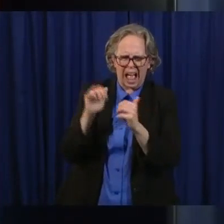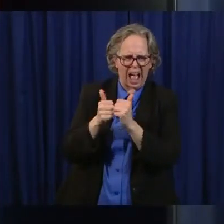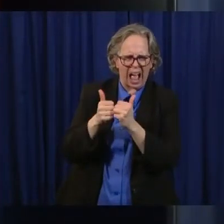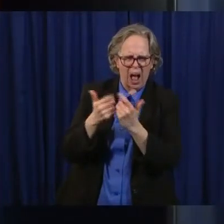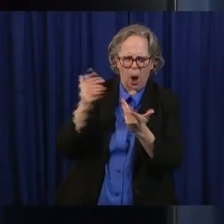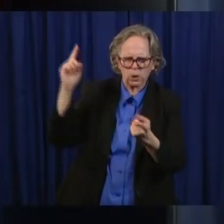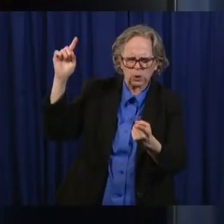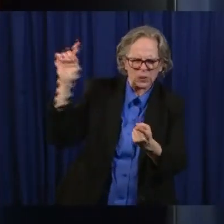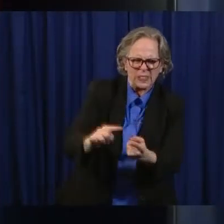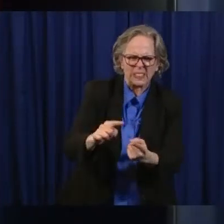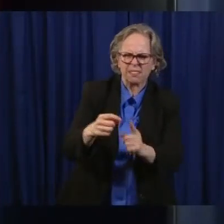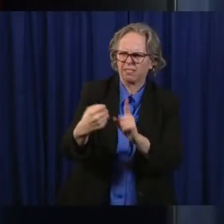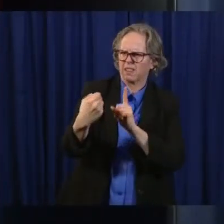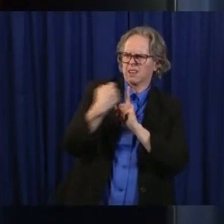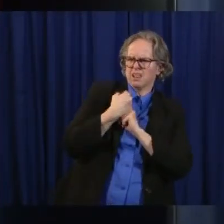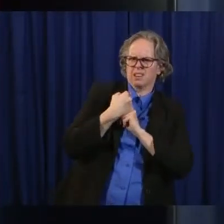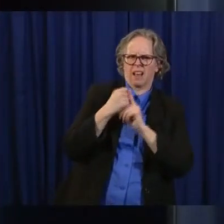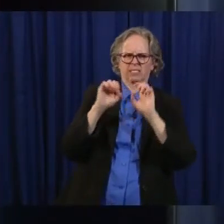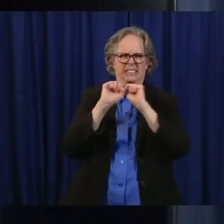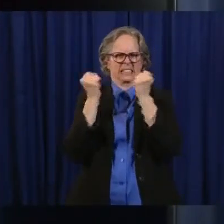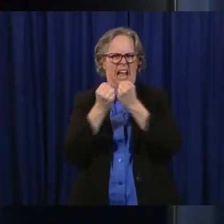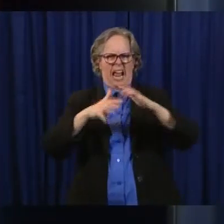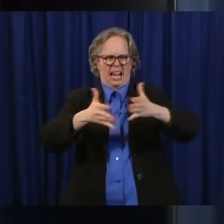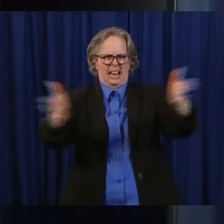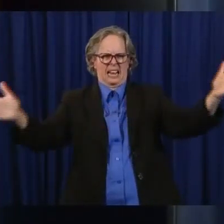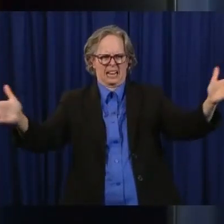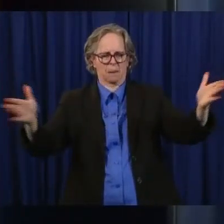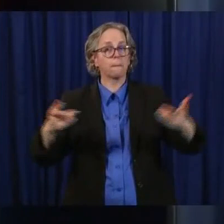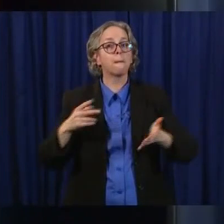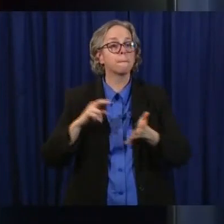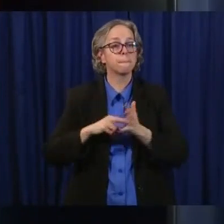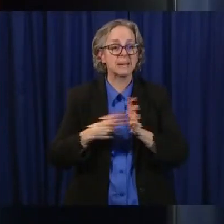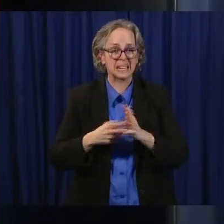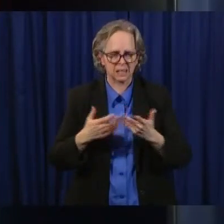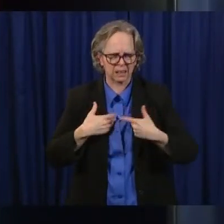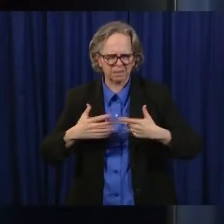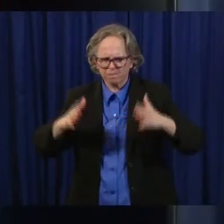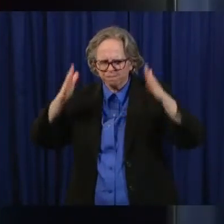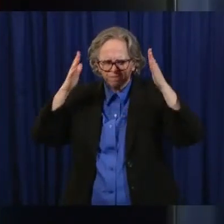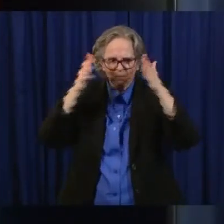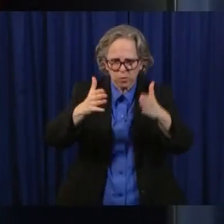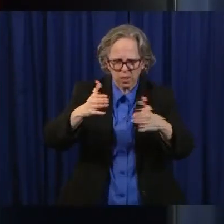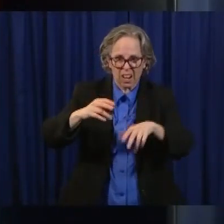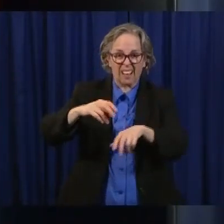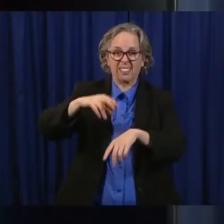ARE THE IMPACTS TO SOCIETY THAT THE VIRUS IS HAVING? HOW DO WE ELIMINATE OR LIMIT THE IMPACTS THOSE CAN BE TO